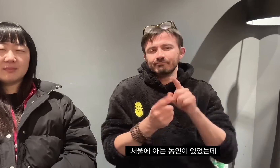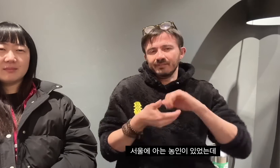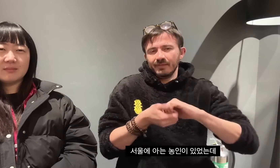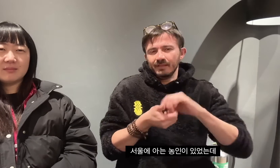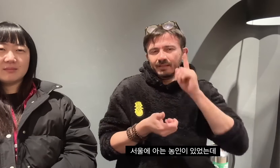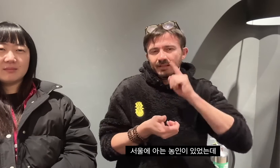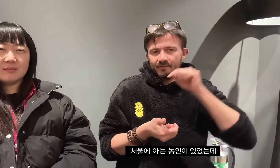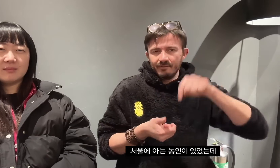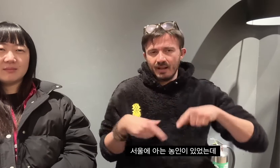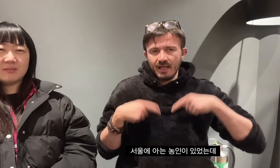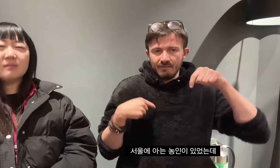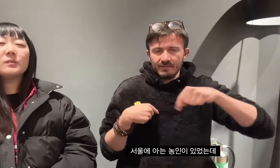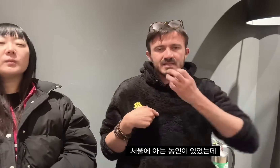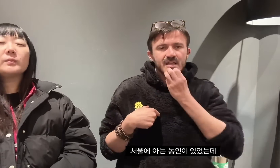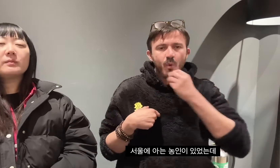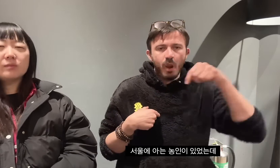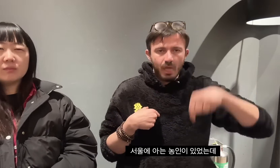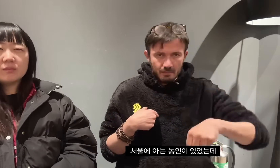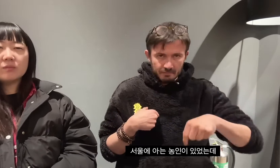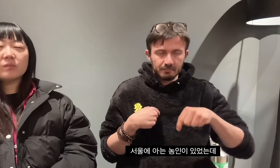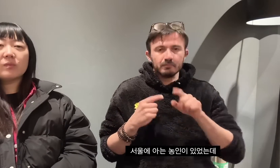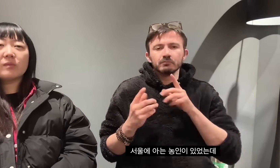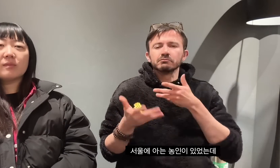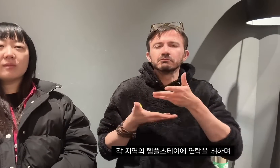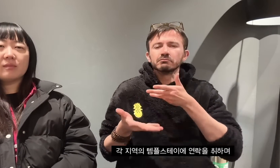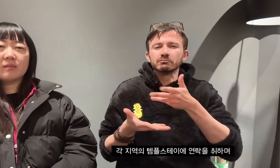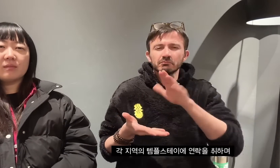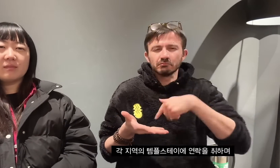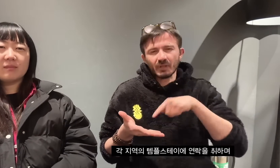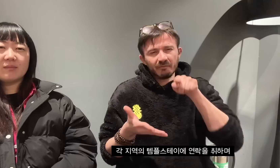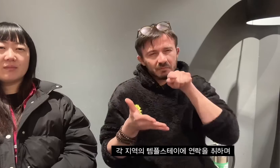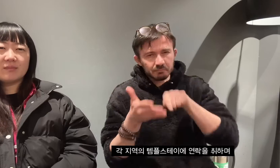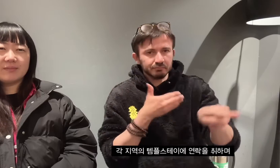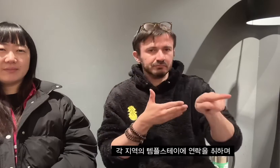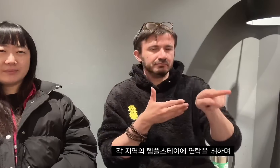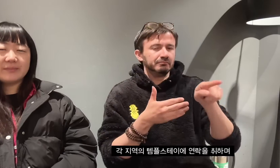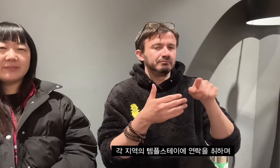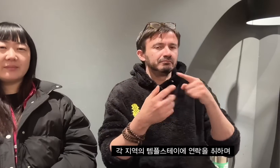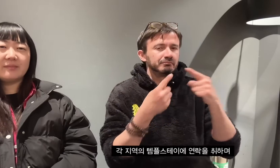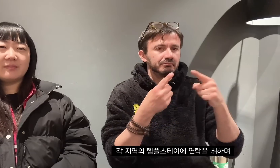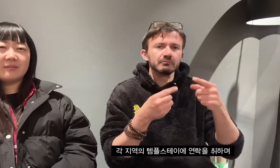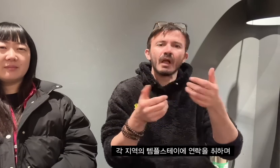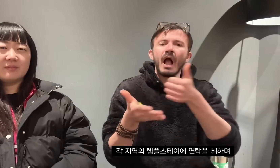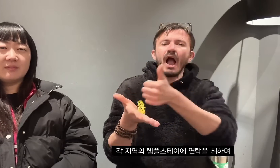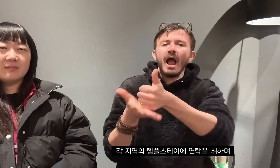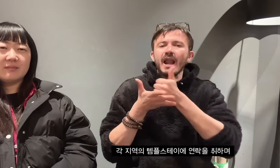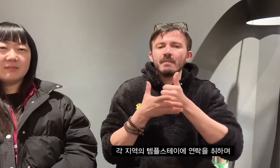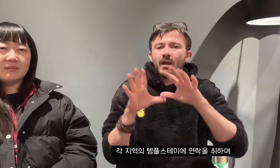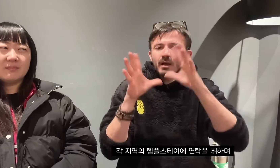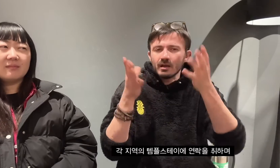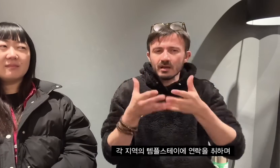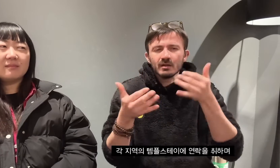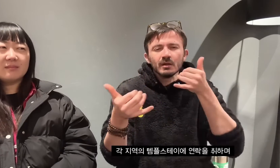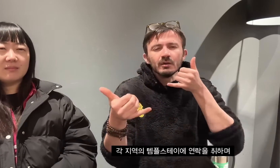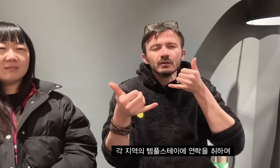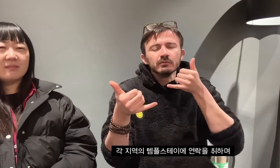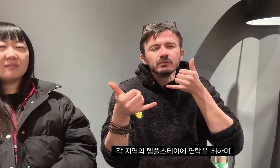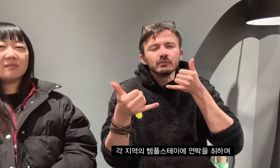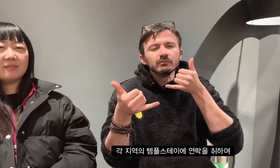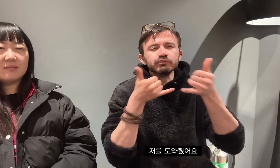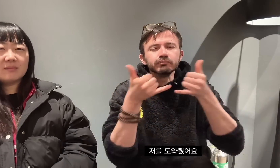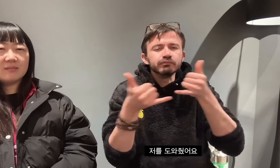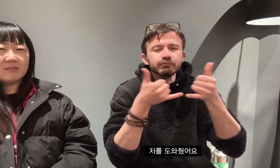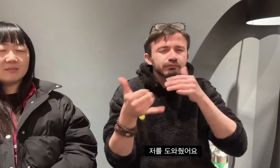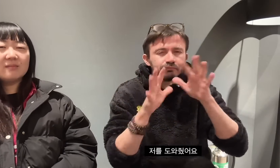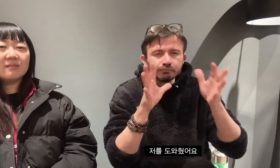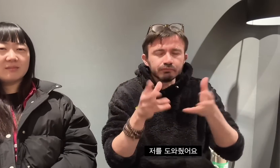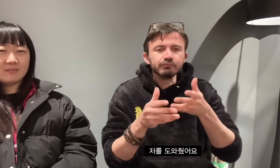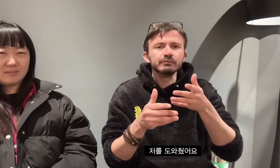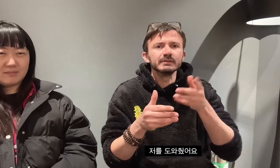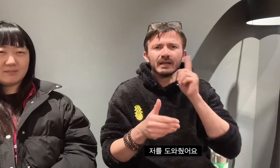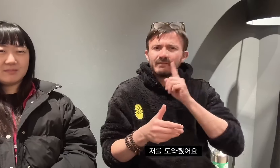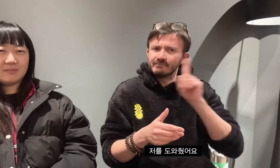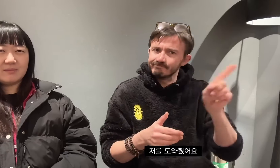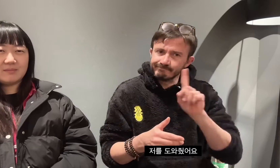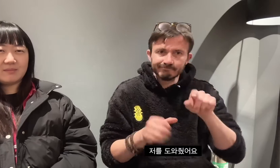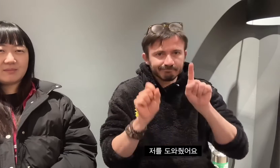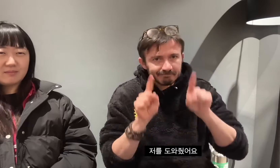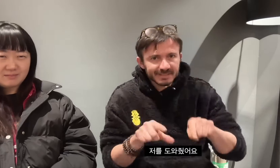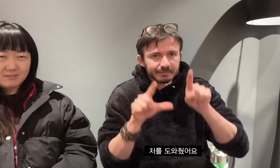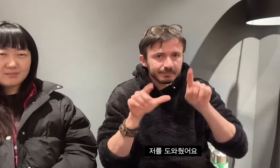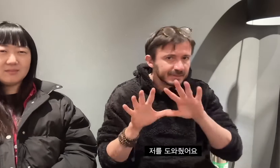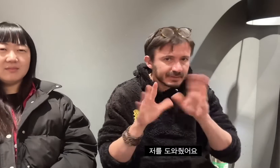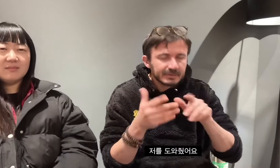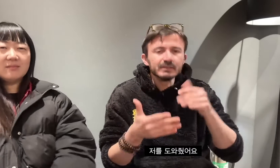There was a deaf person I knew in Seoul who helped me by contacting temple stays in each region.